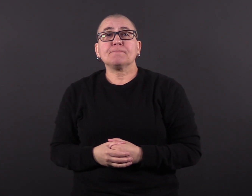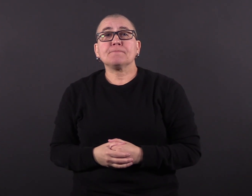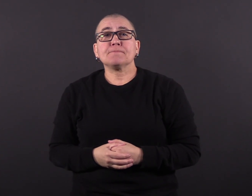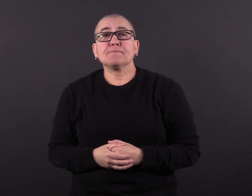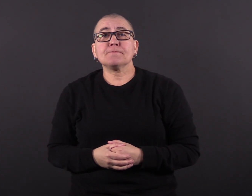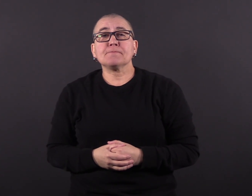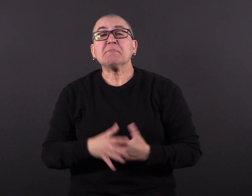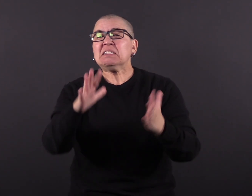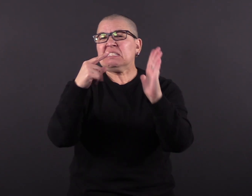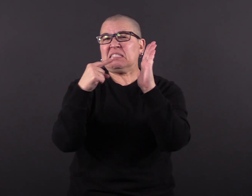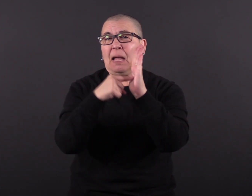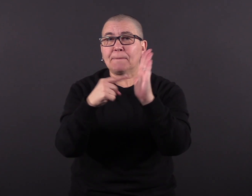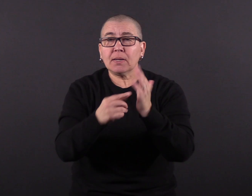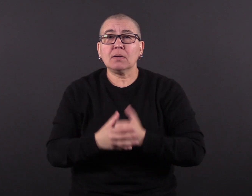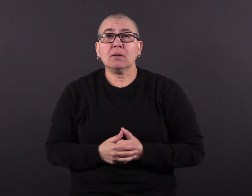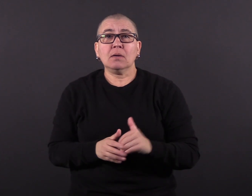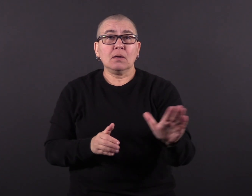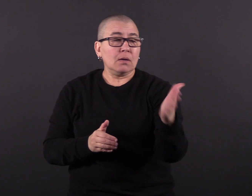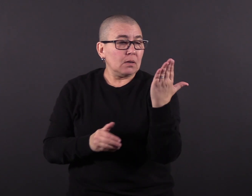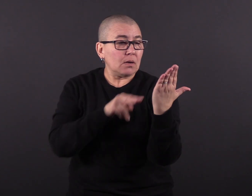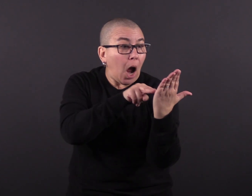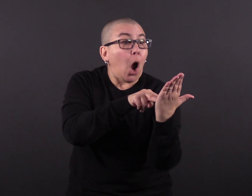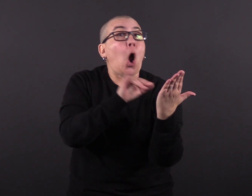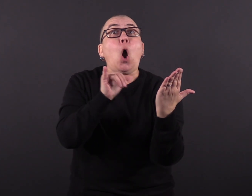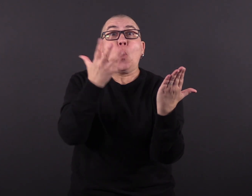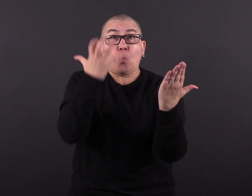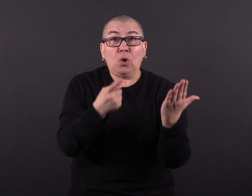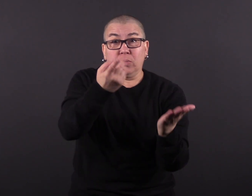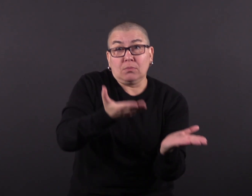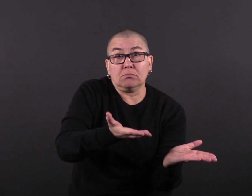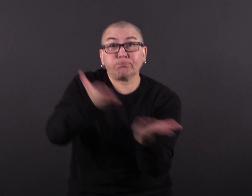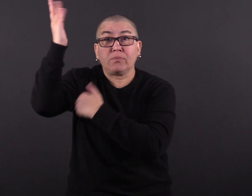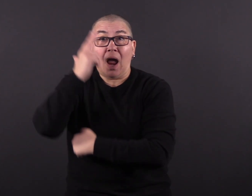• “Take me to the hospital” or